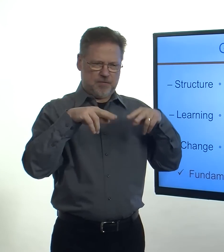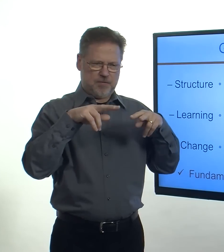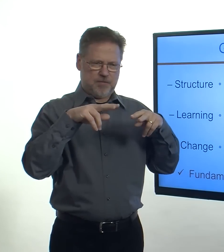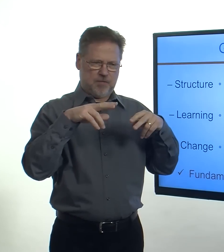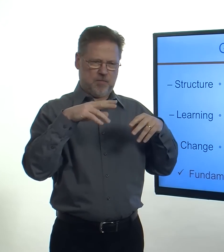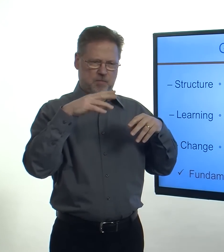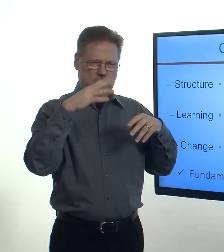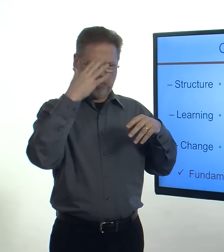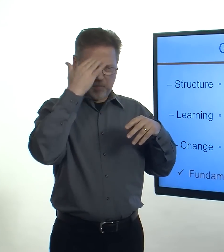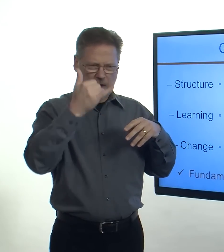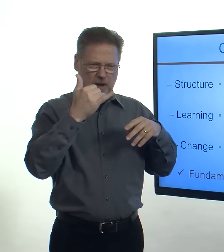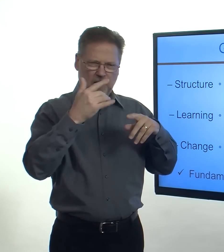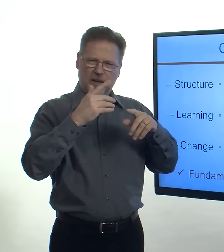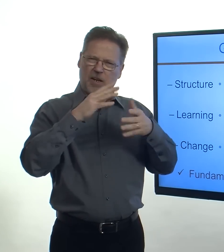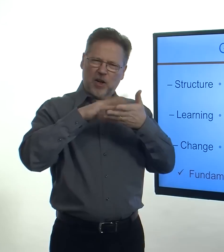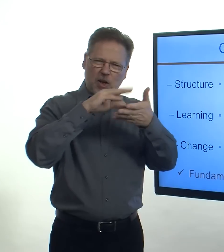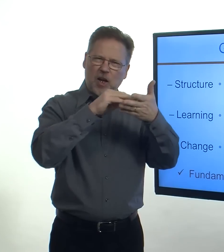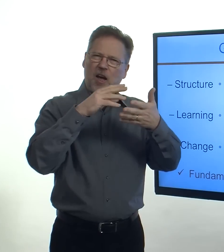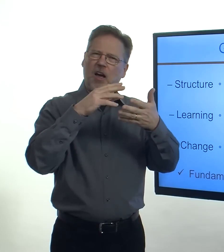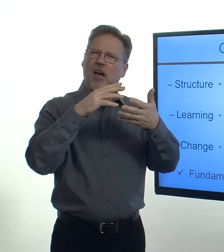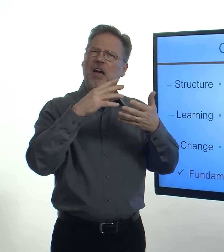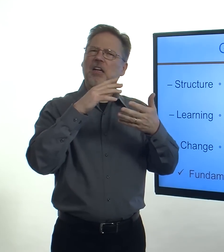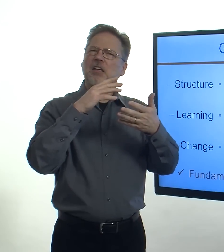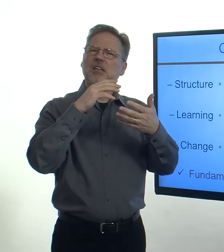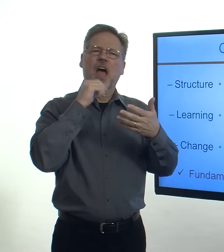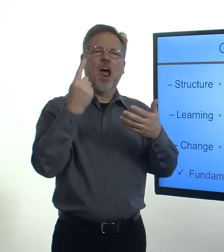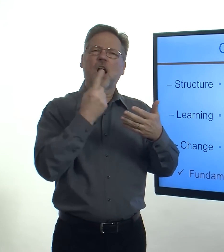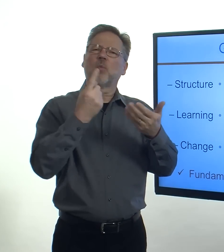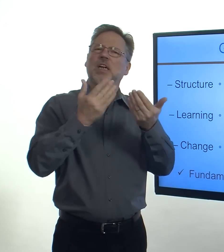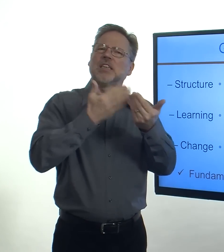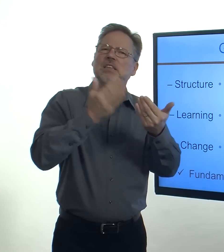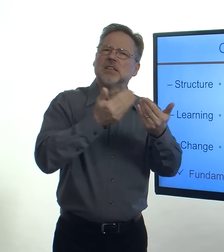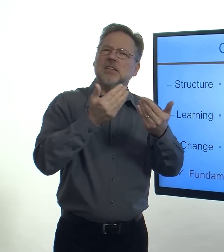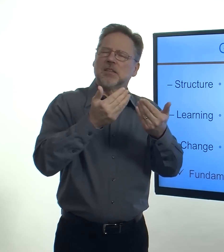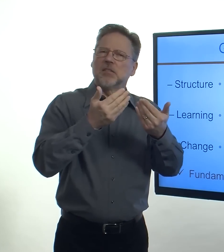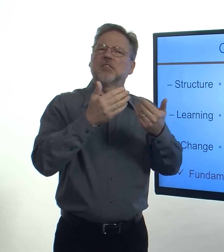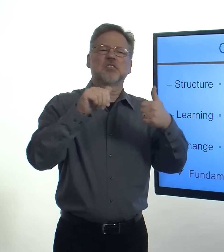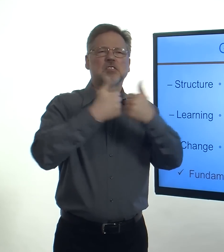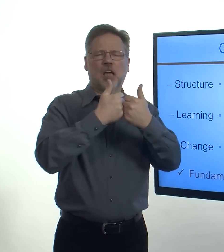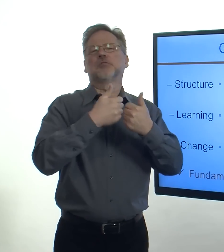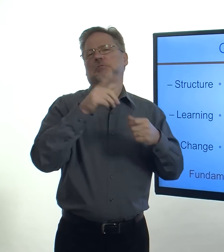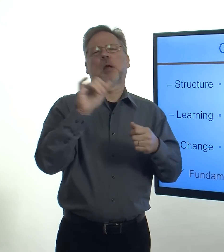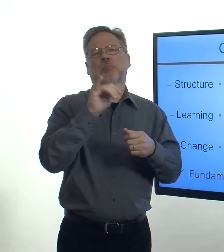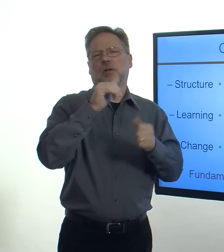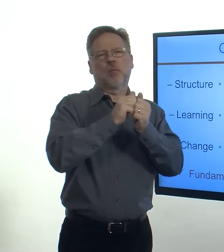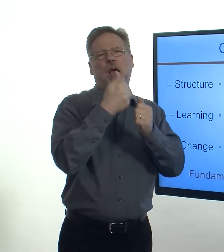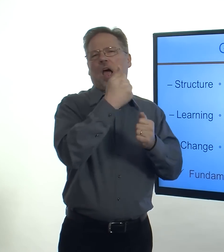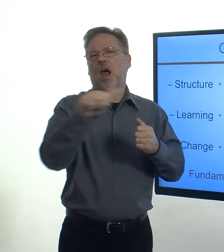look closely at why learning is not always easy and is just as challenging to learn as